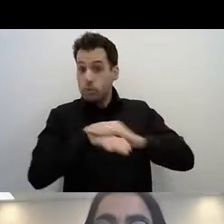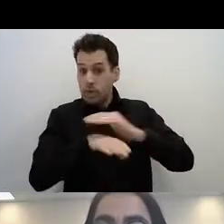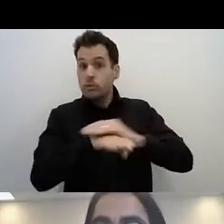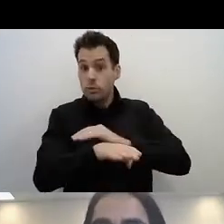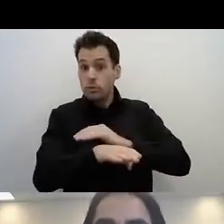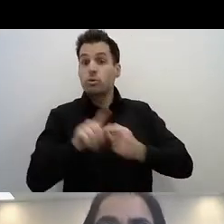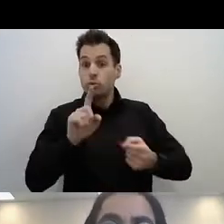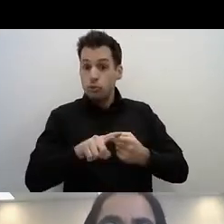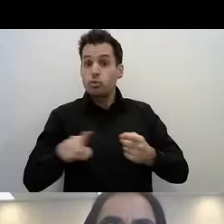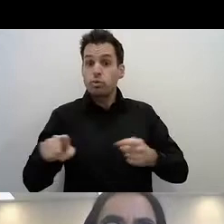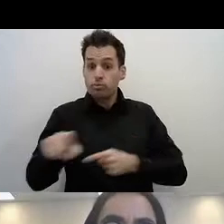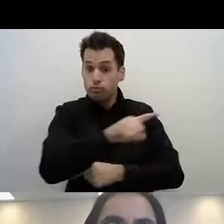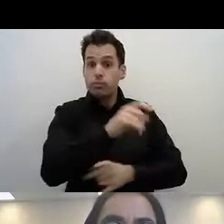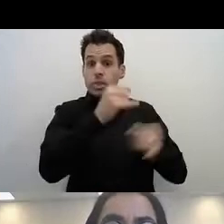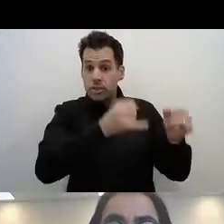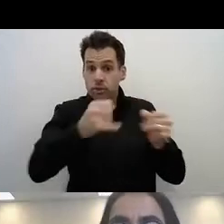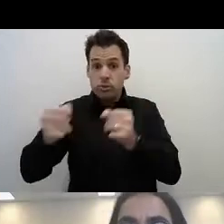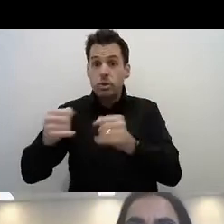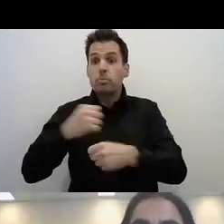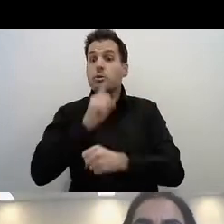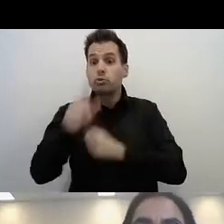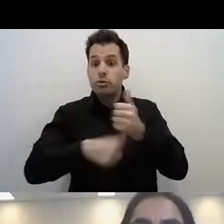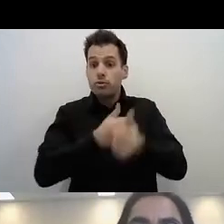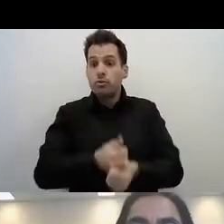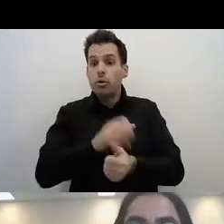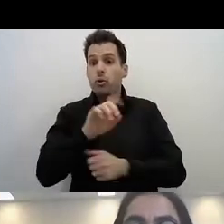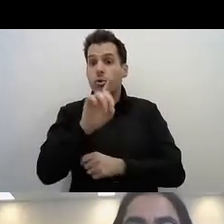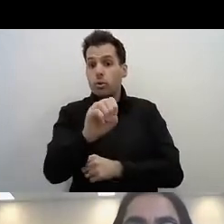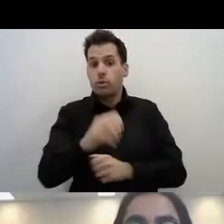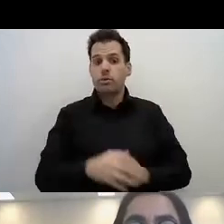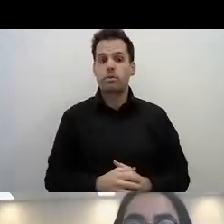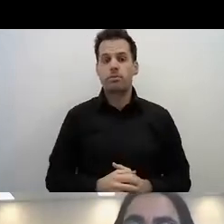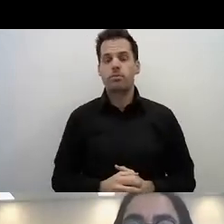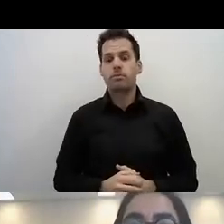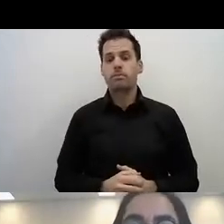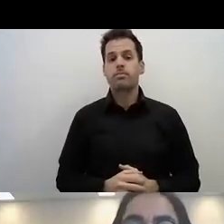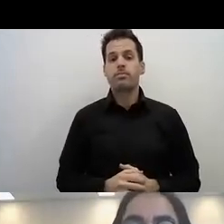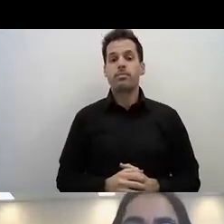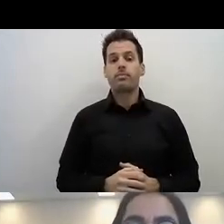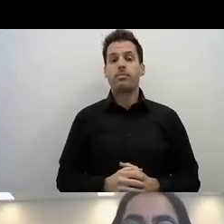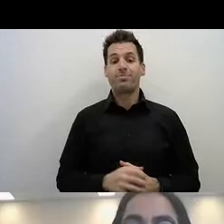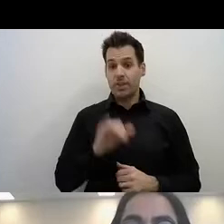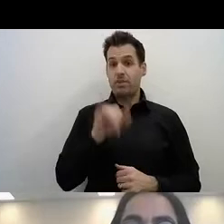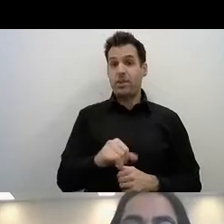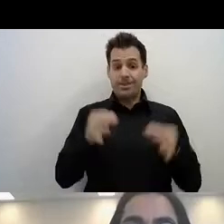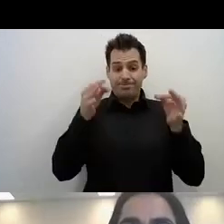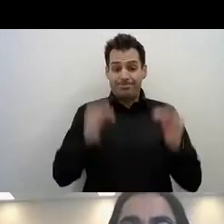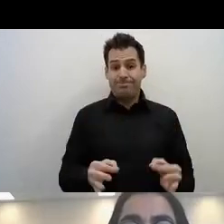characteristics under the code so again this decision really affirmed that service animal users